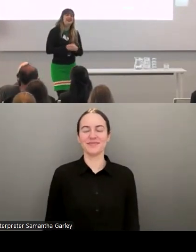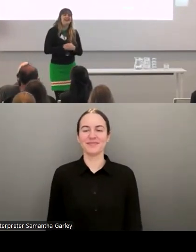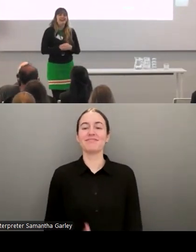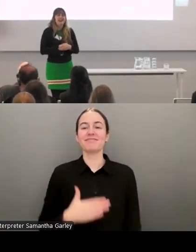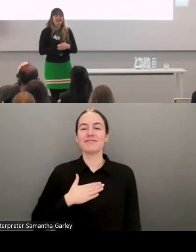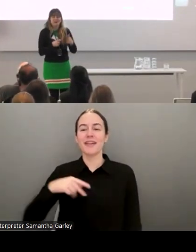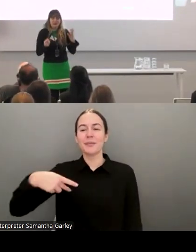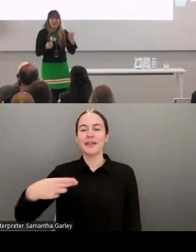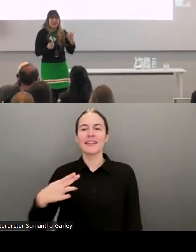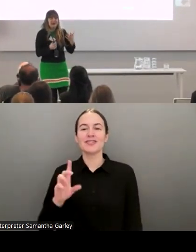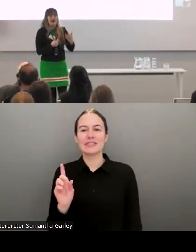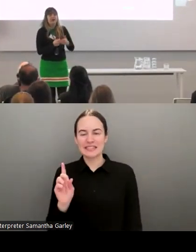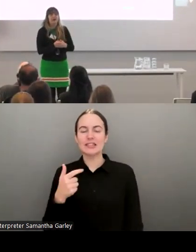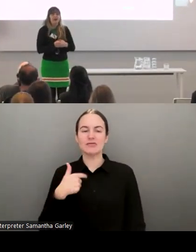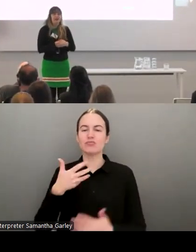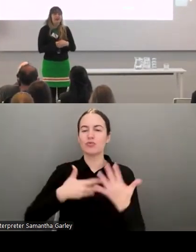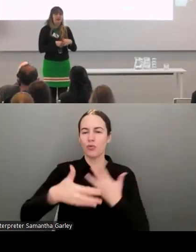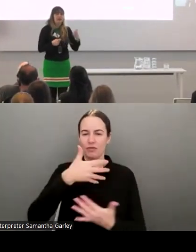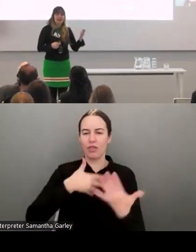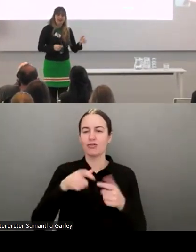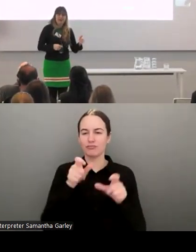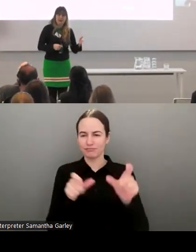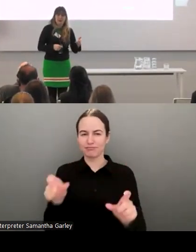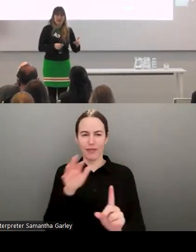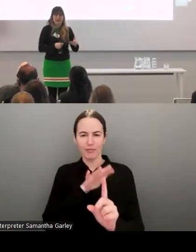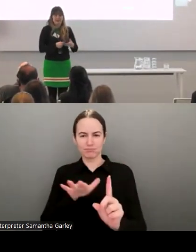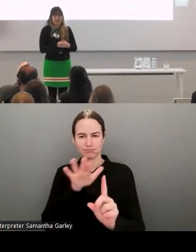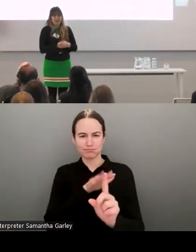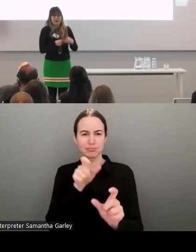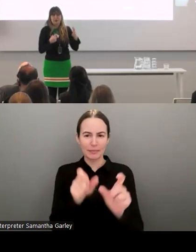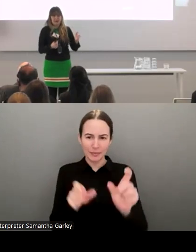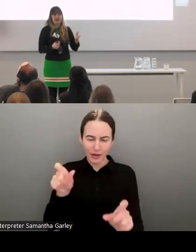in sociology about the everyday lives of people with disabilities, more specifically,